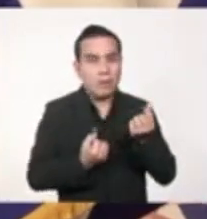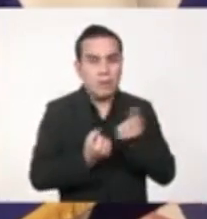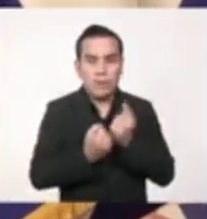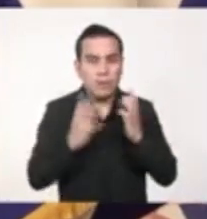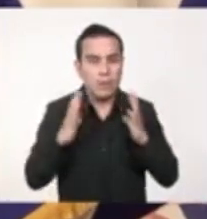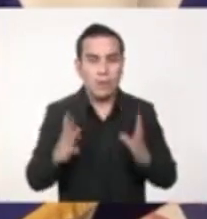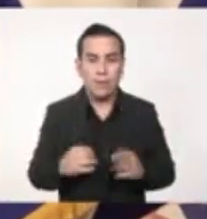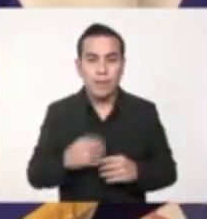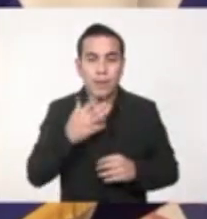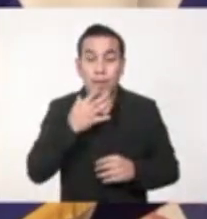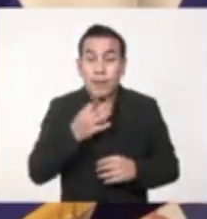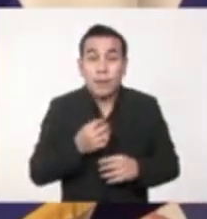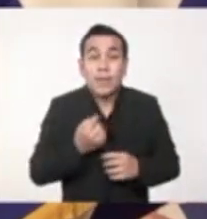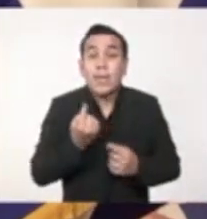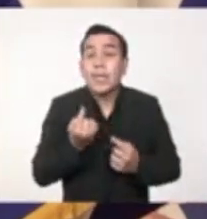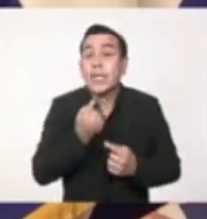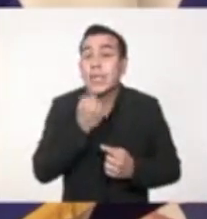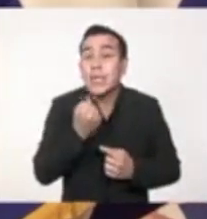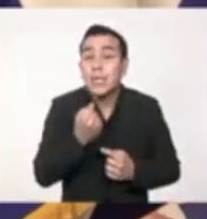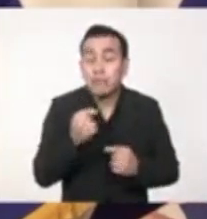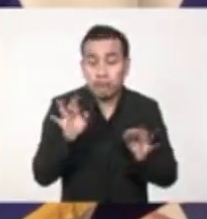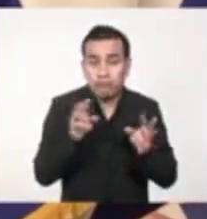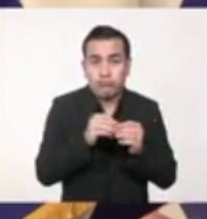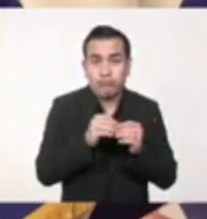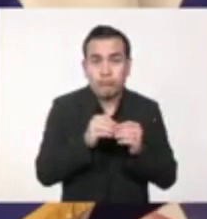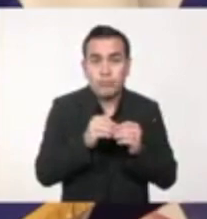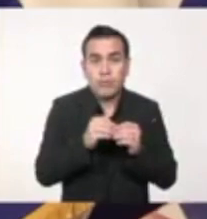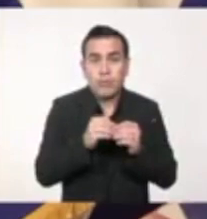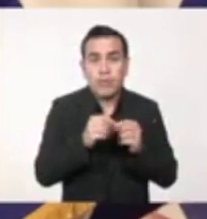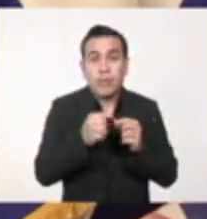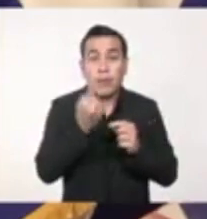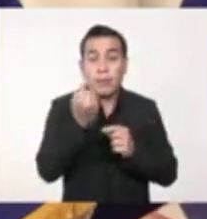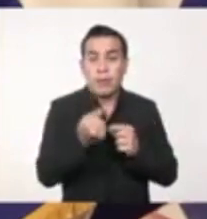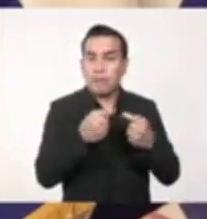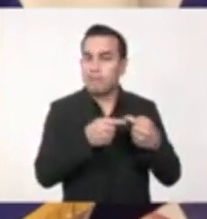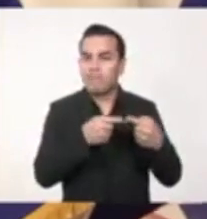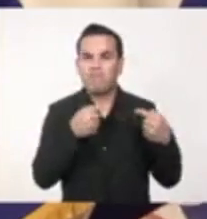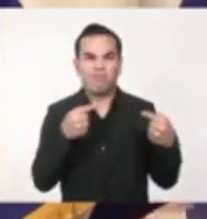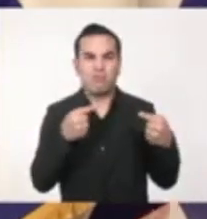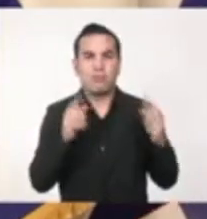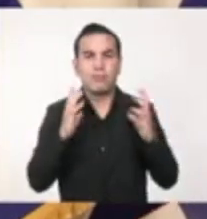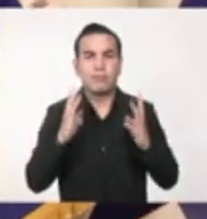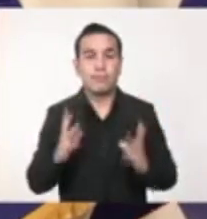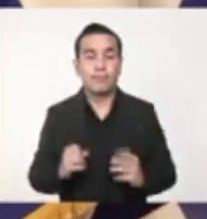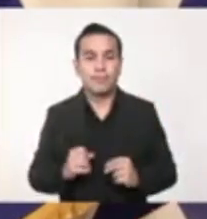civil society, they met with the opposition, now, that's